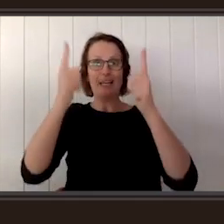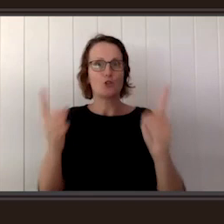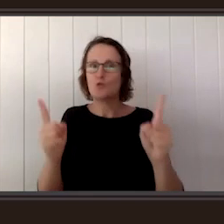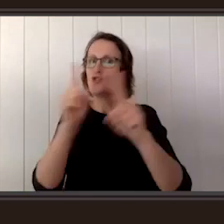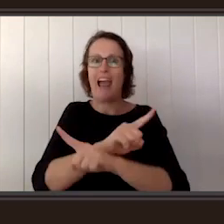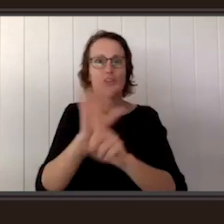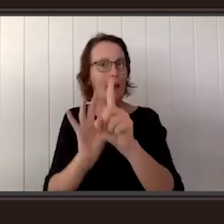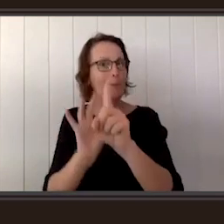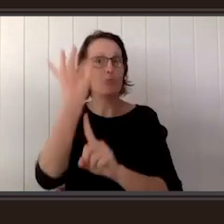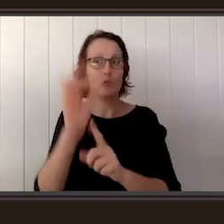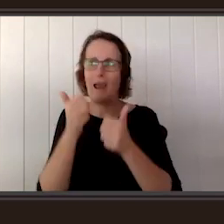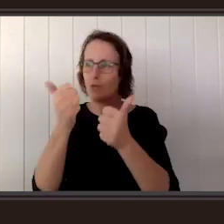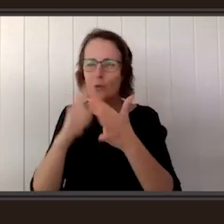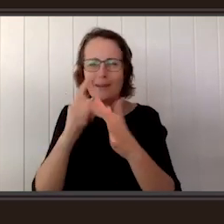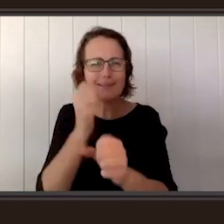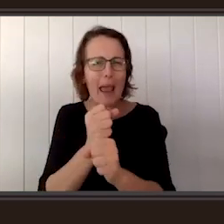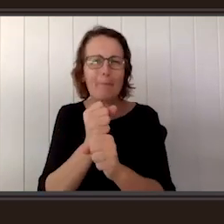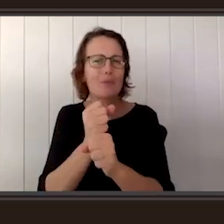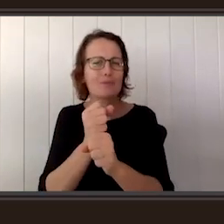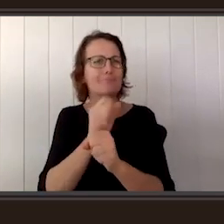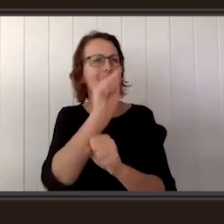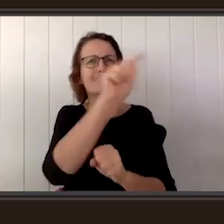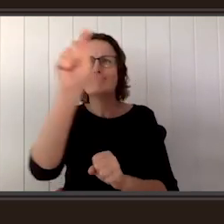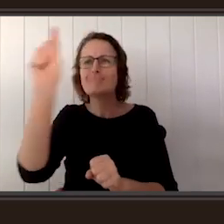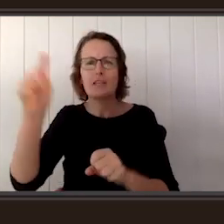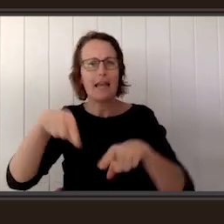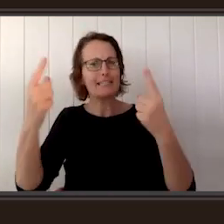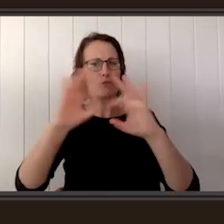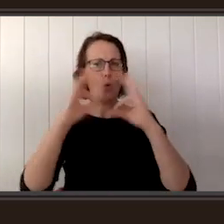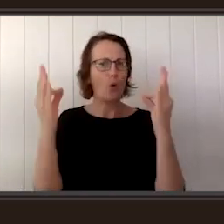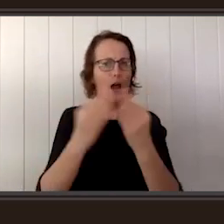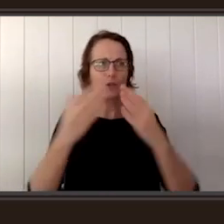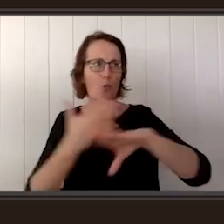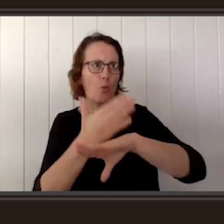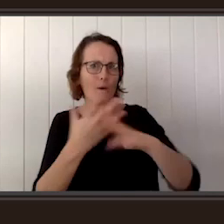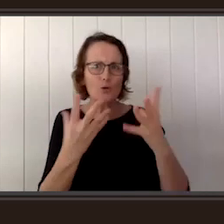leaders who think about things differently. We've seen good examples already in different sectors of organisations